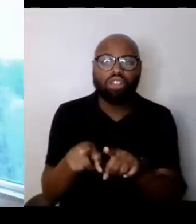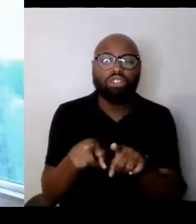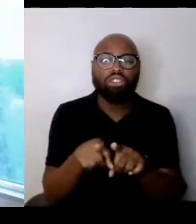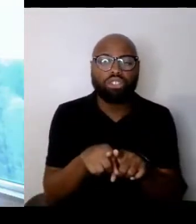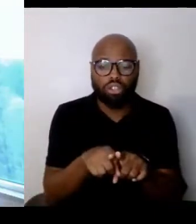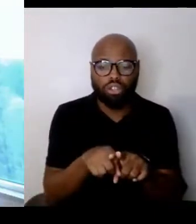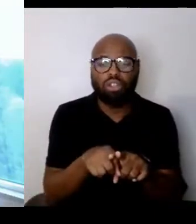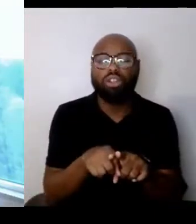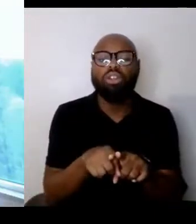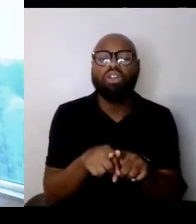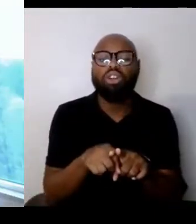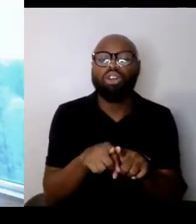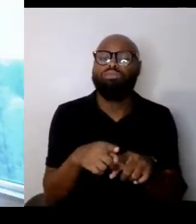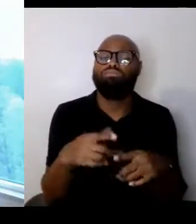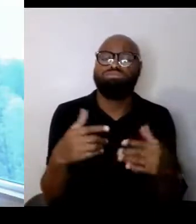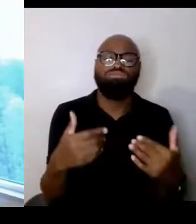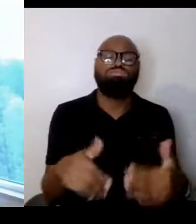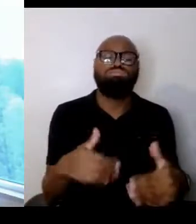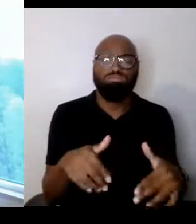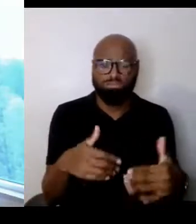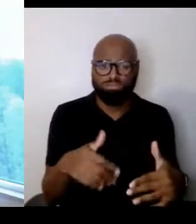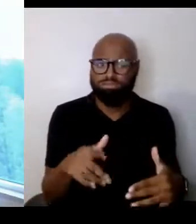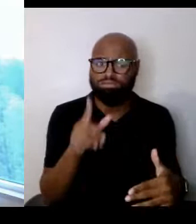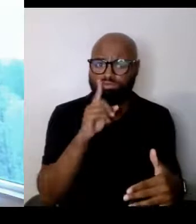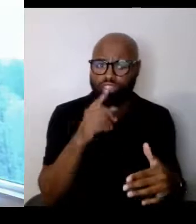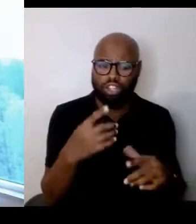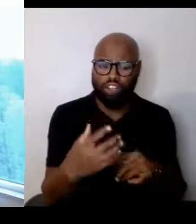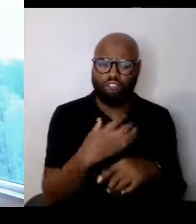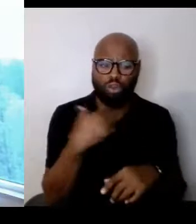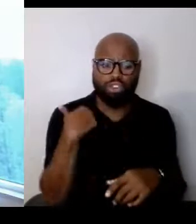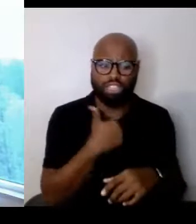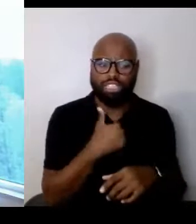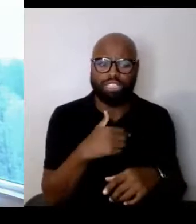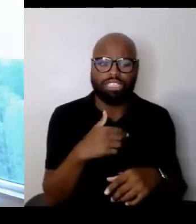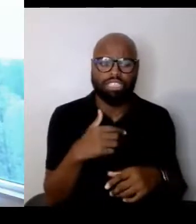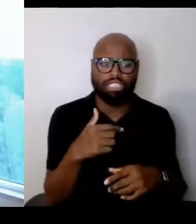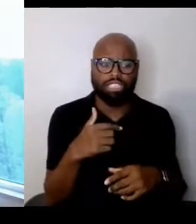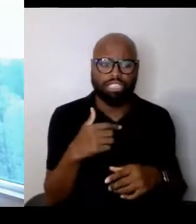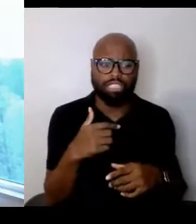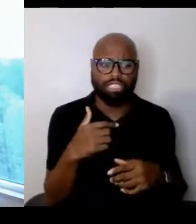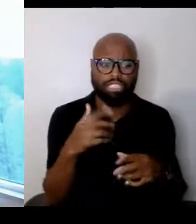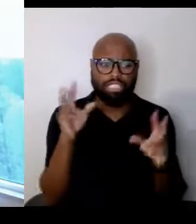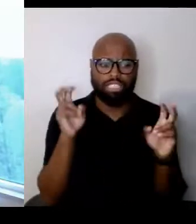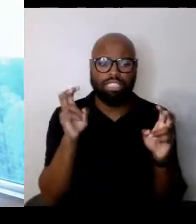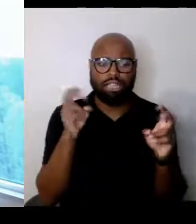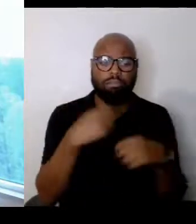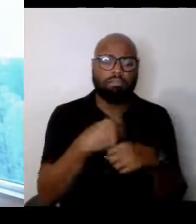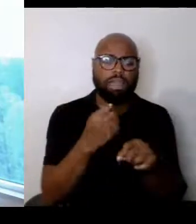in a position of creating model minorities, creating model immigrants,